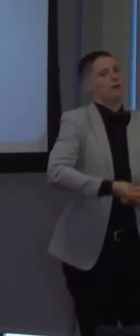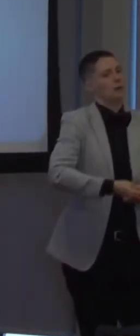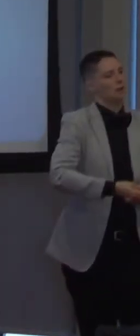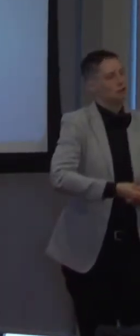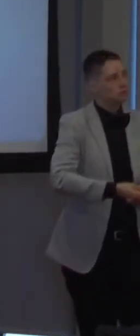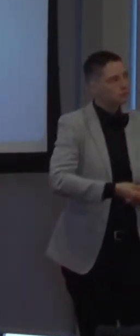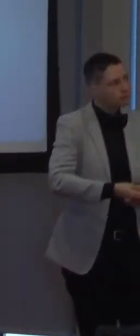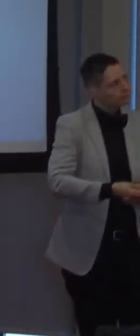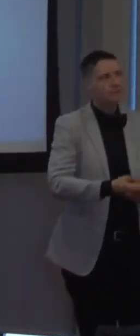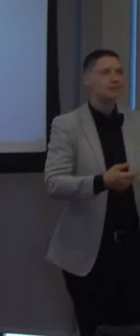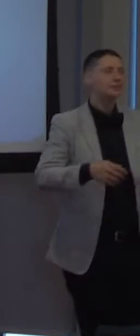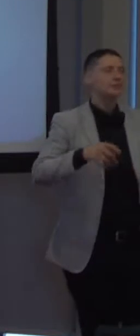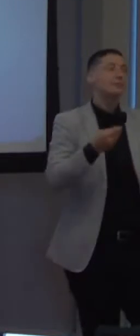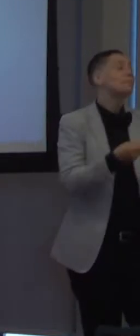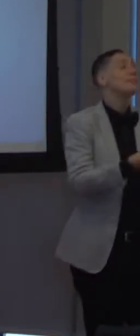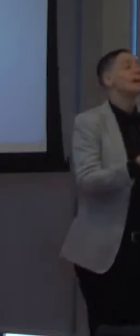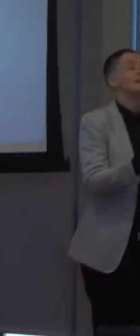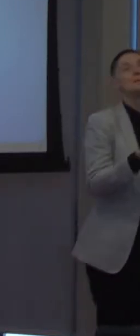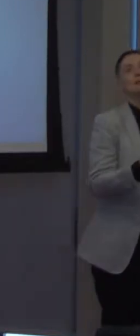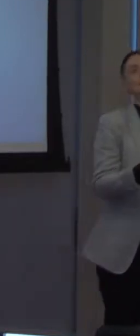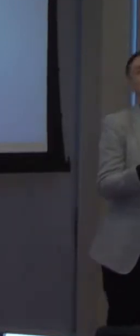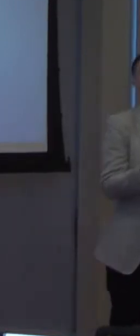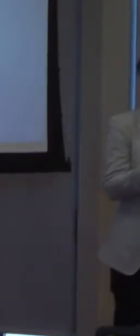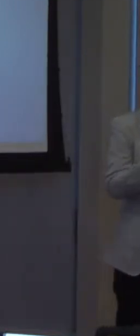Wish we had more of it, but it is expensive to run,